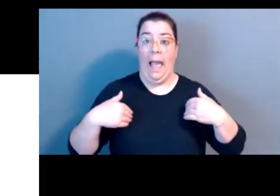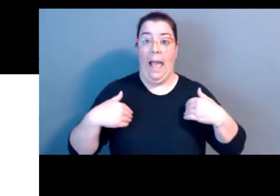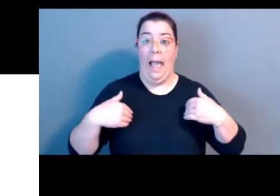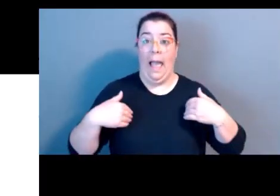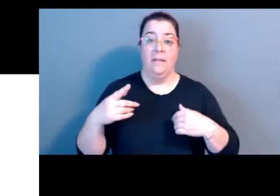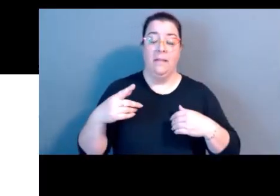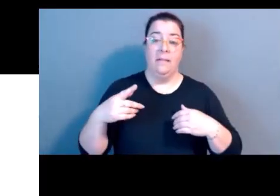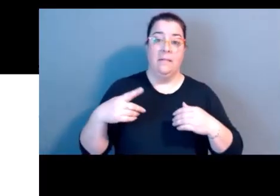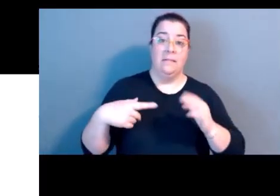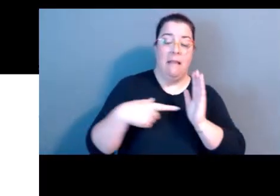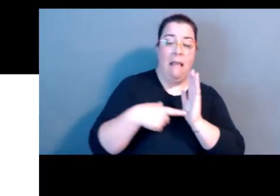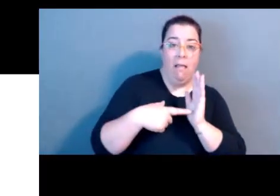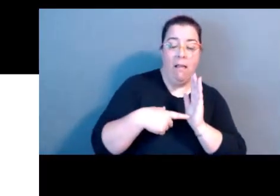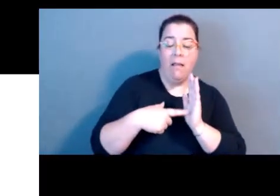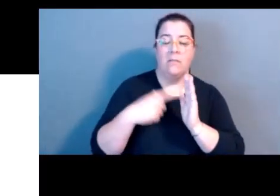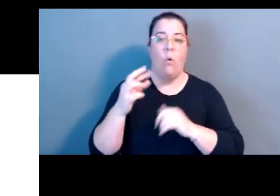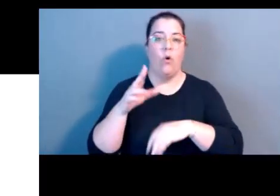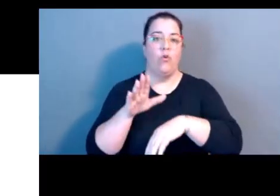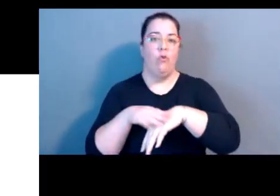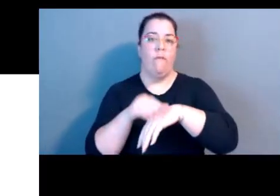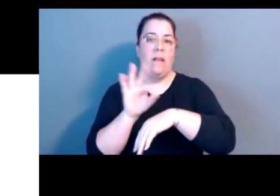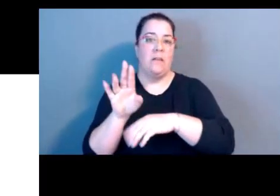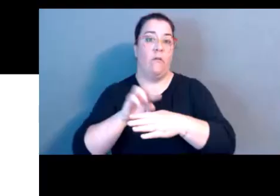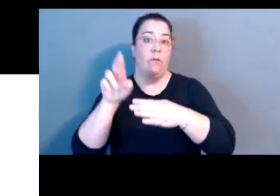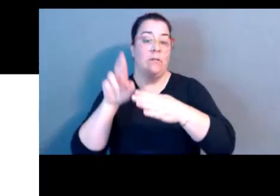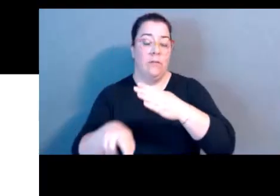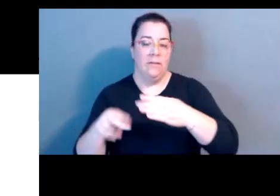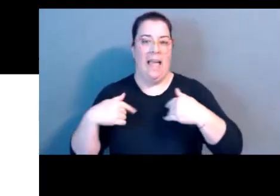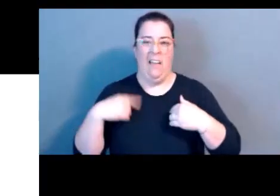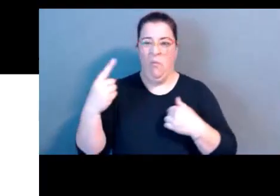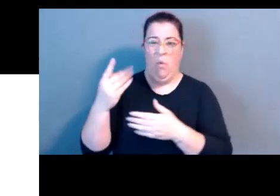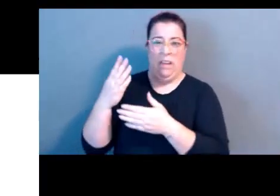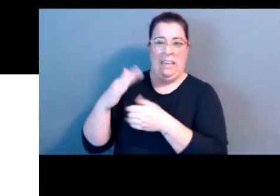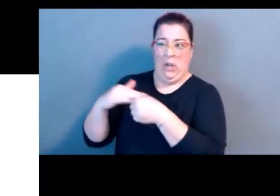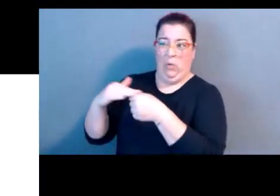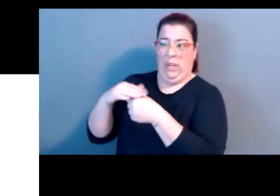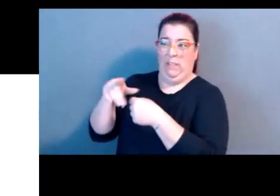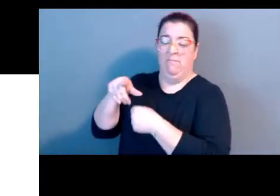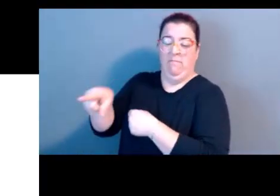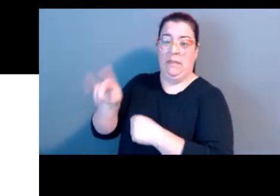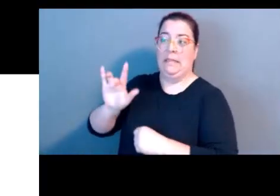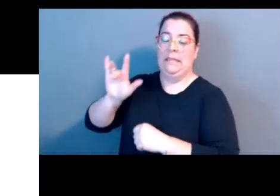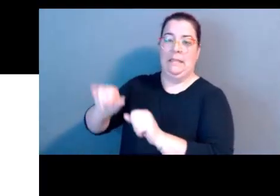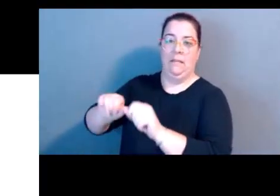section on our website, which gives you all the deadlines and turnaround times for